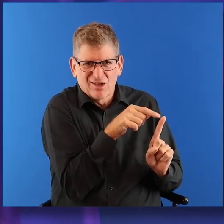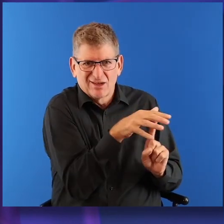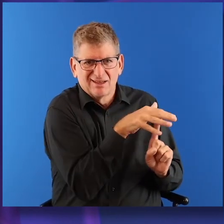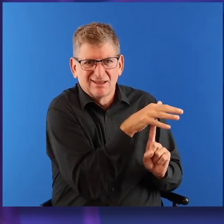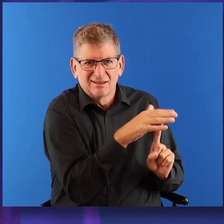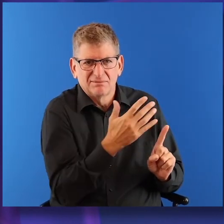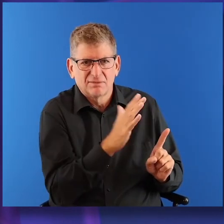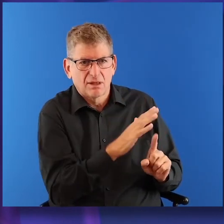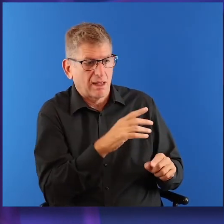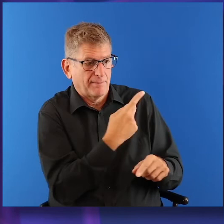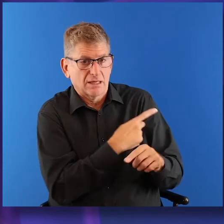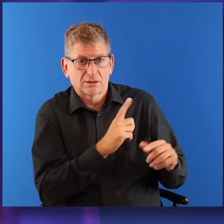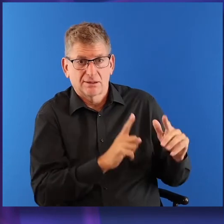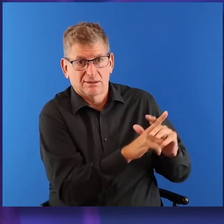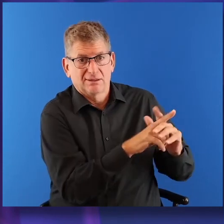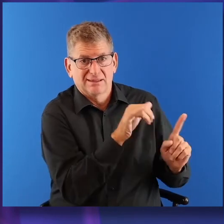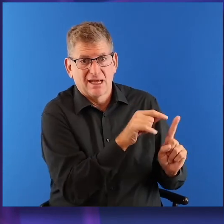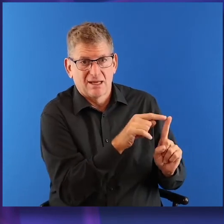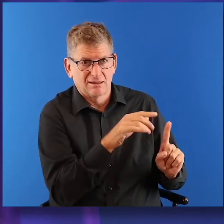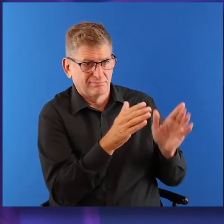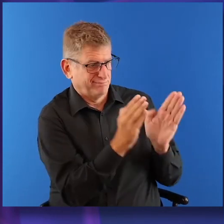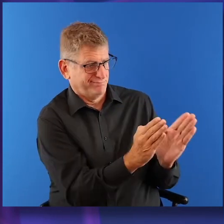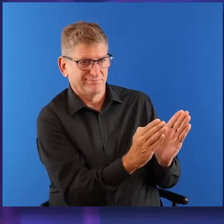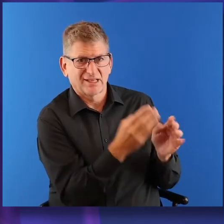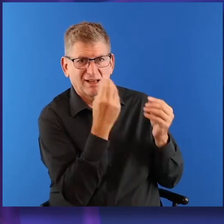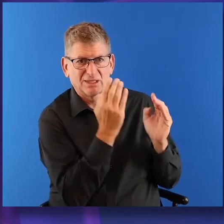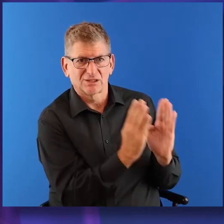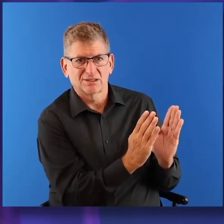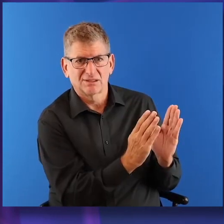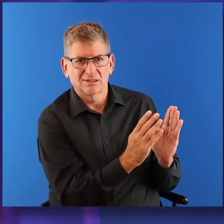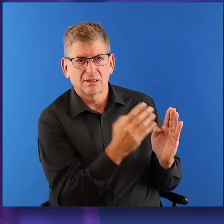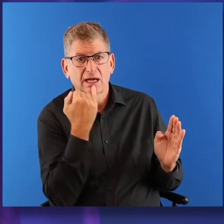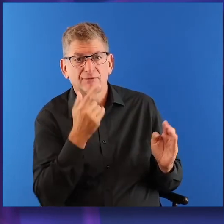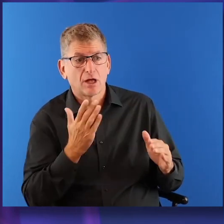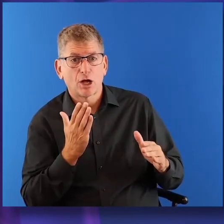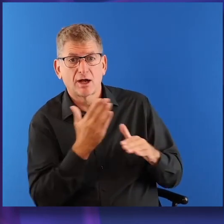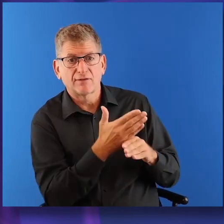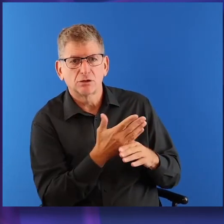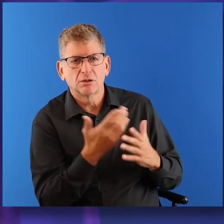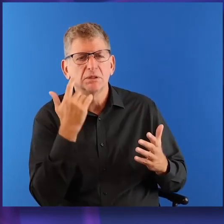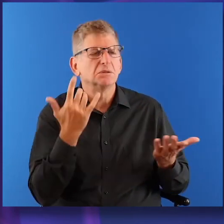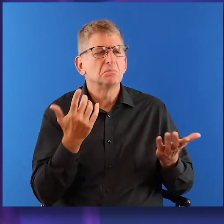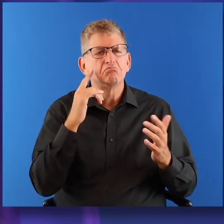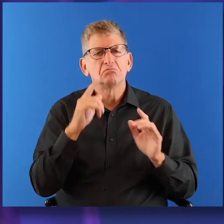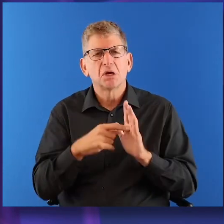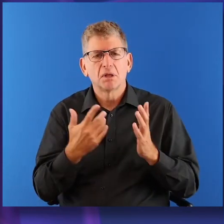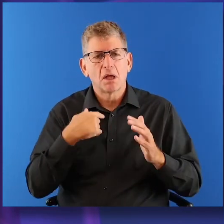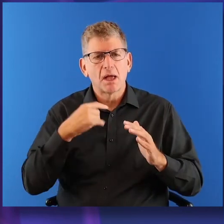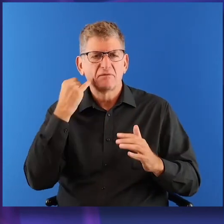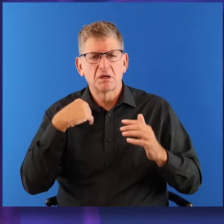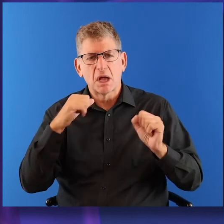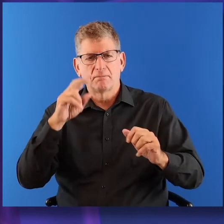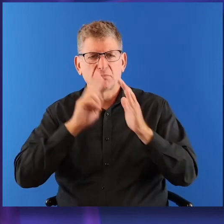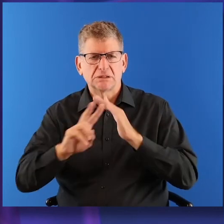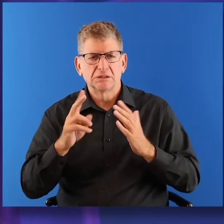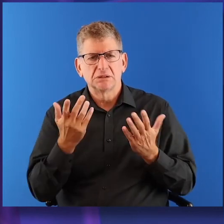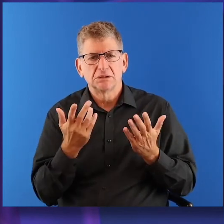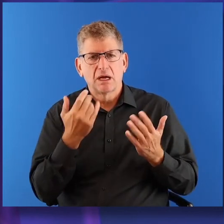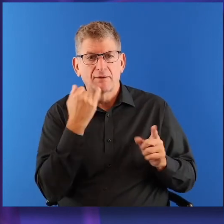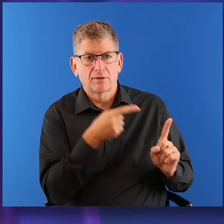say, an entire inpatient stay. Figuring out what is that intervention point where I can predict, for example,